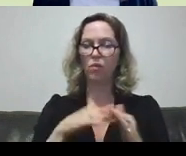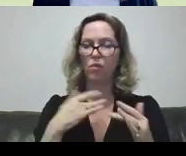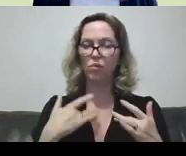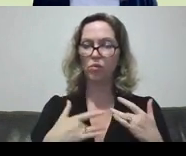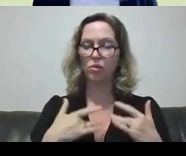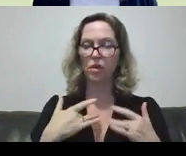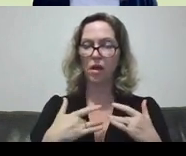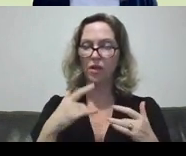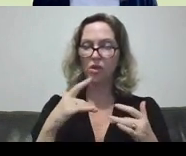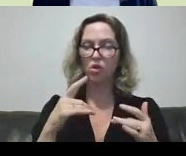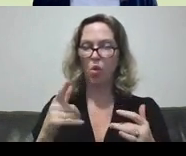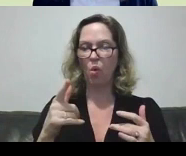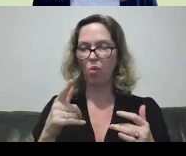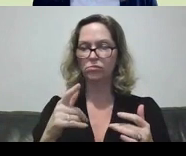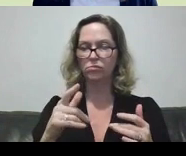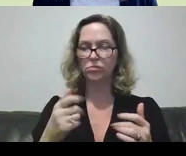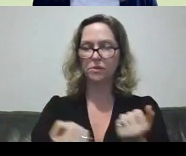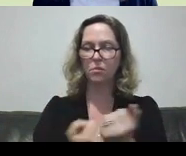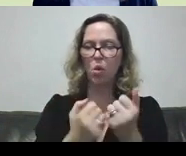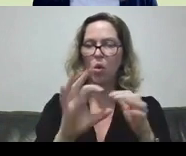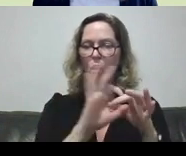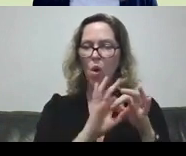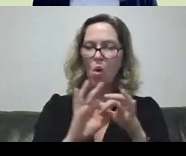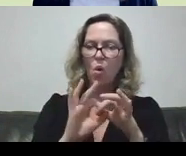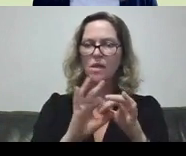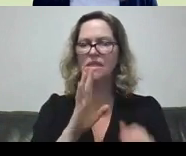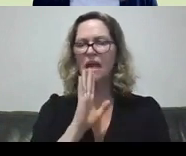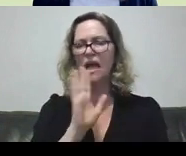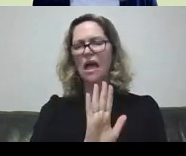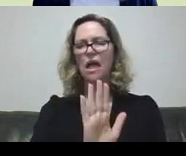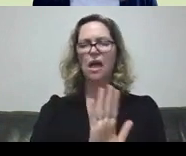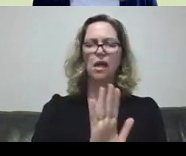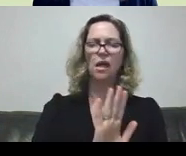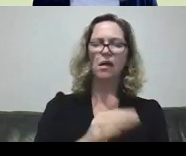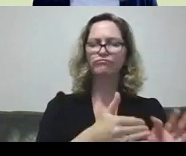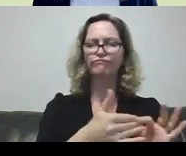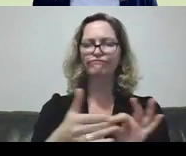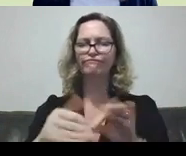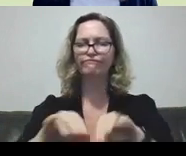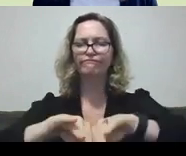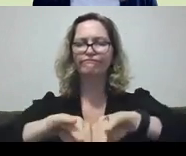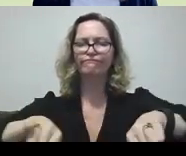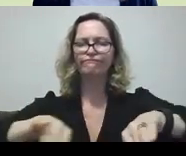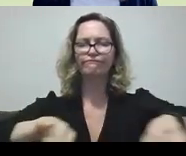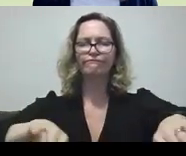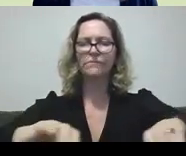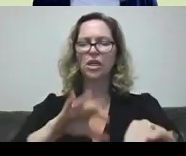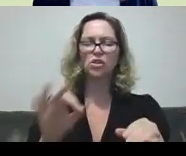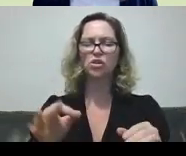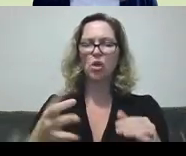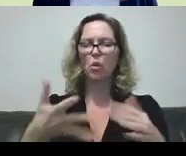constantly you know guiding you into segregated areas of therapy in